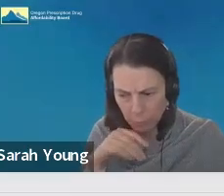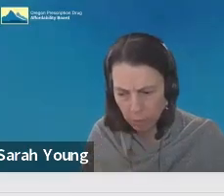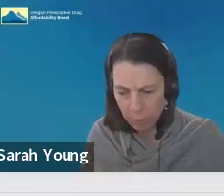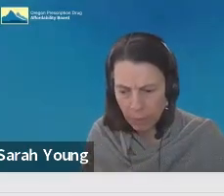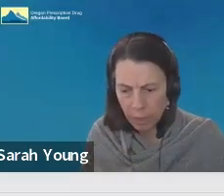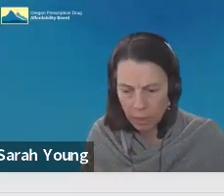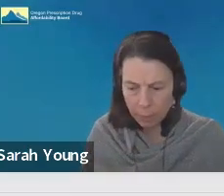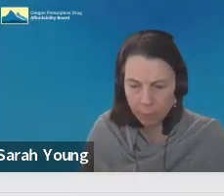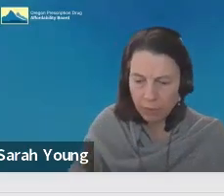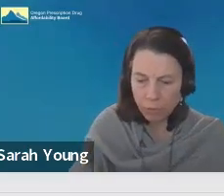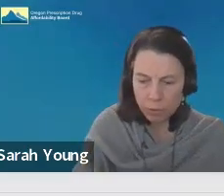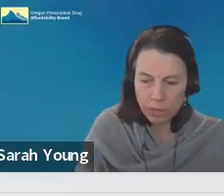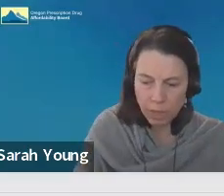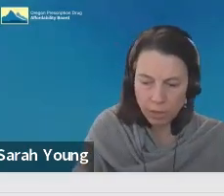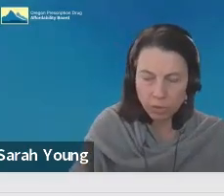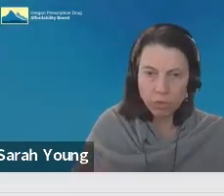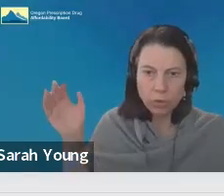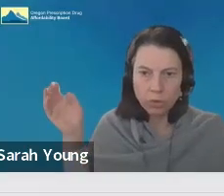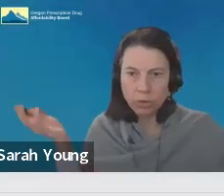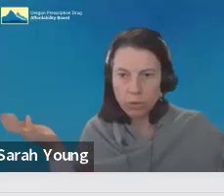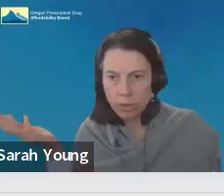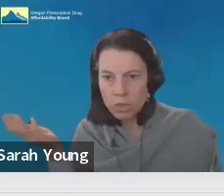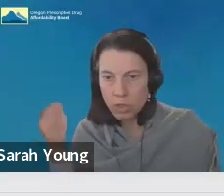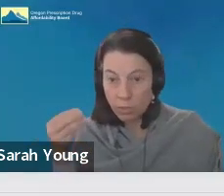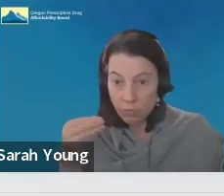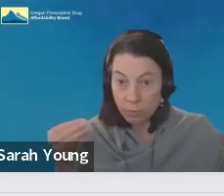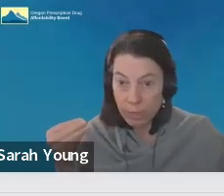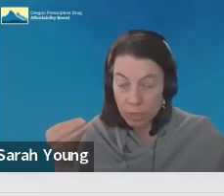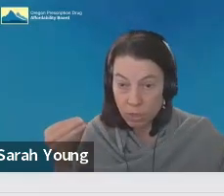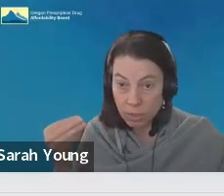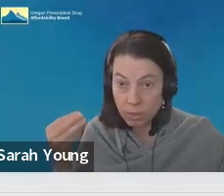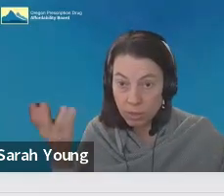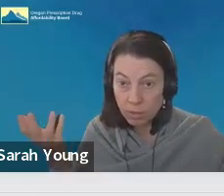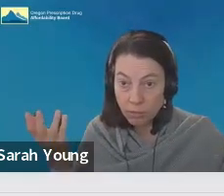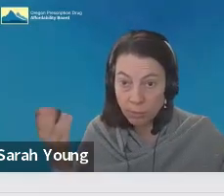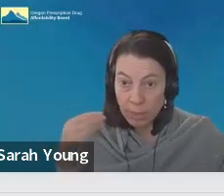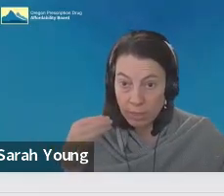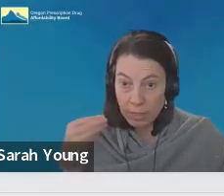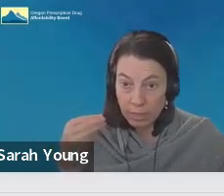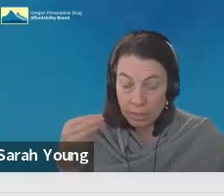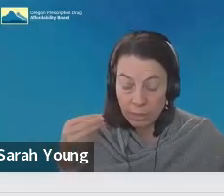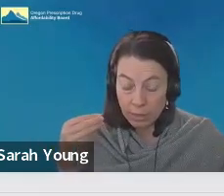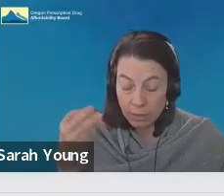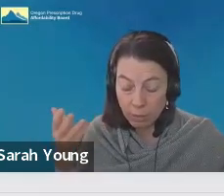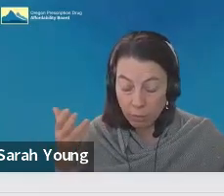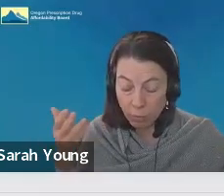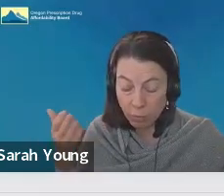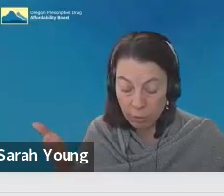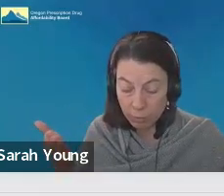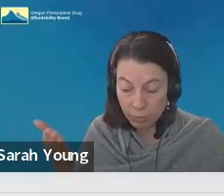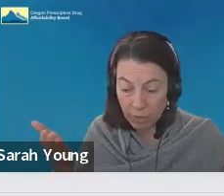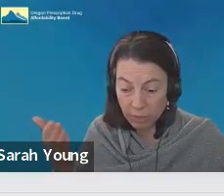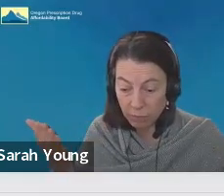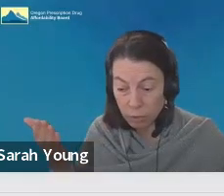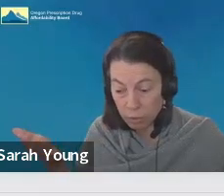that report. Um, of course, the other chunk of information for Medicaid that we can provide if